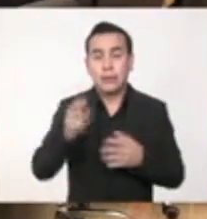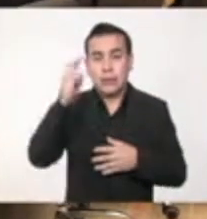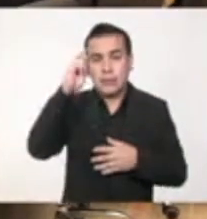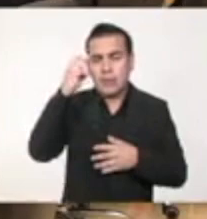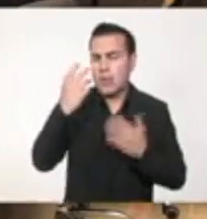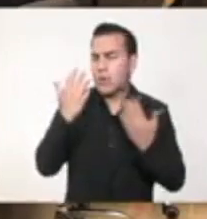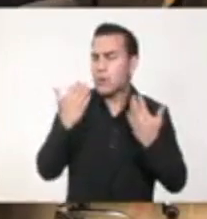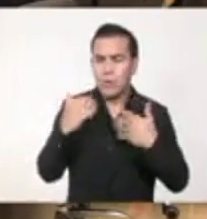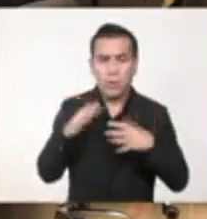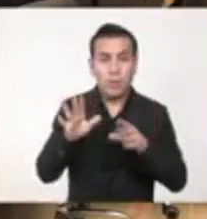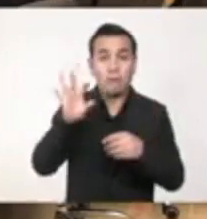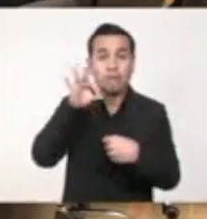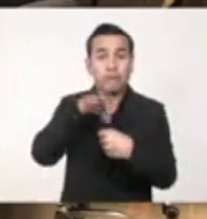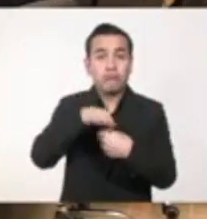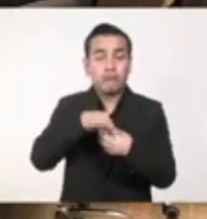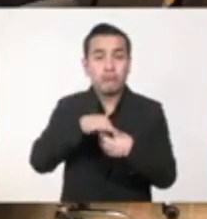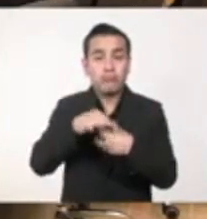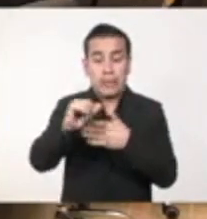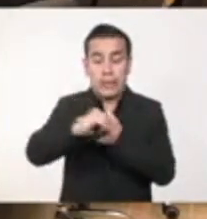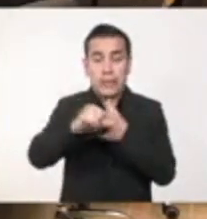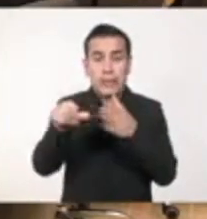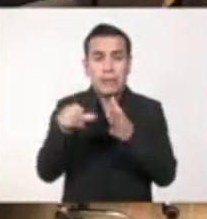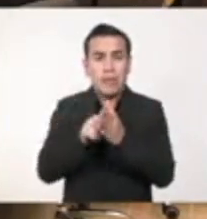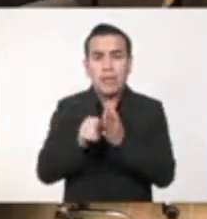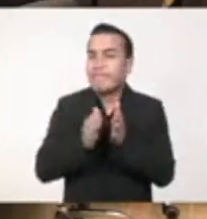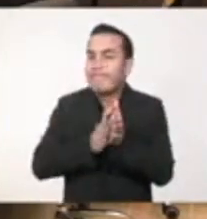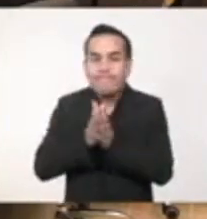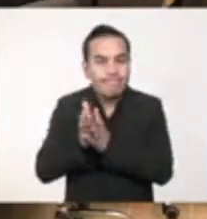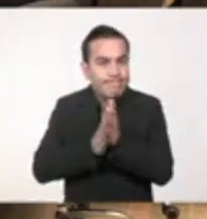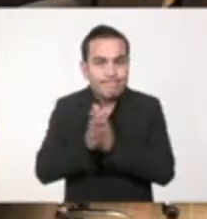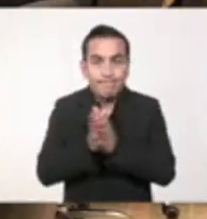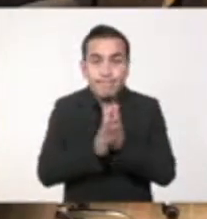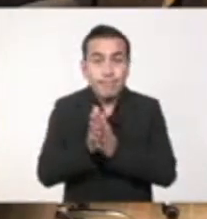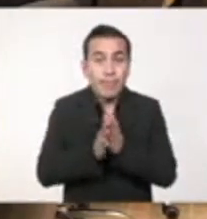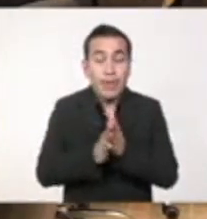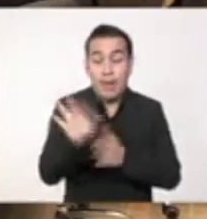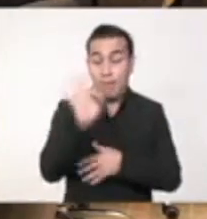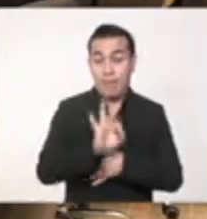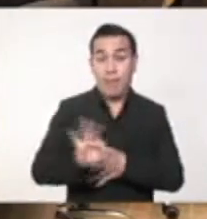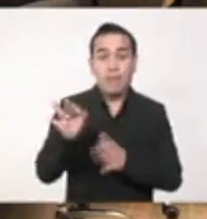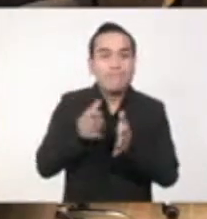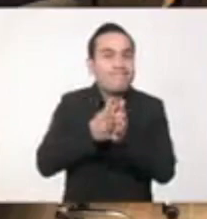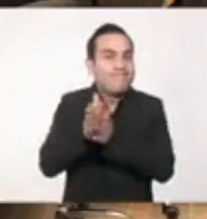Legislative laws tend to be less interesting for the population that the presidential is not worth